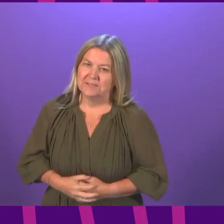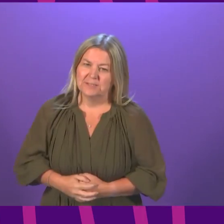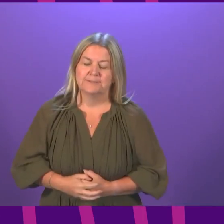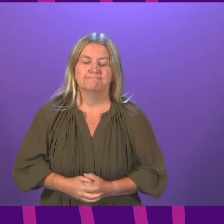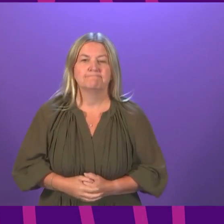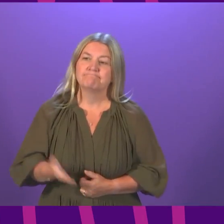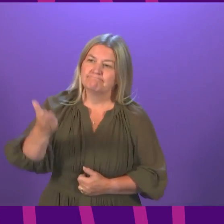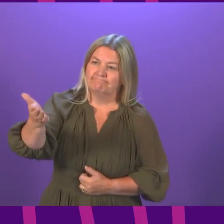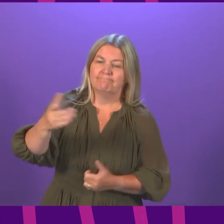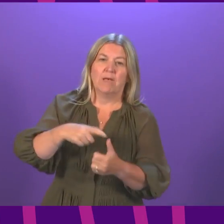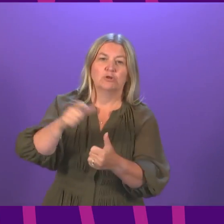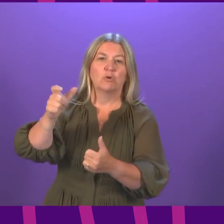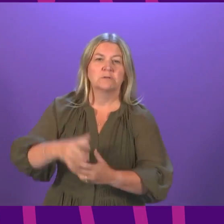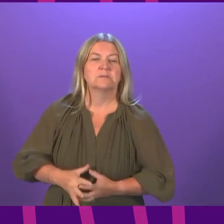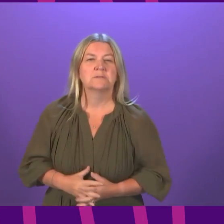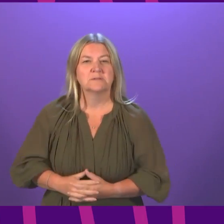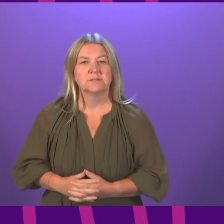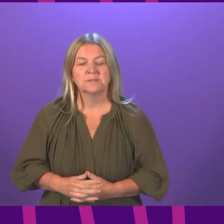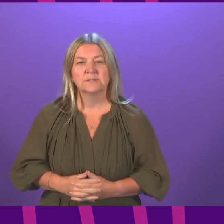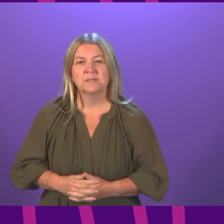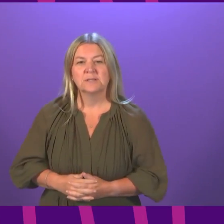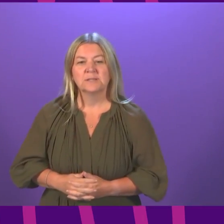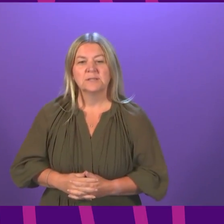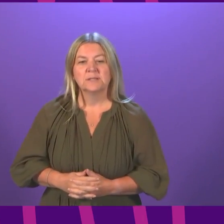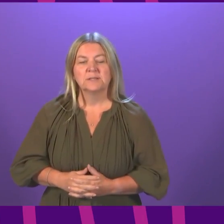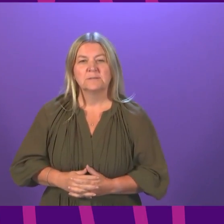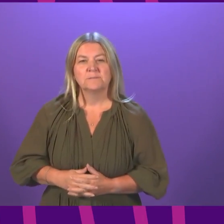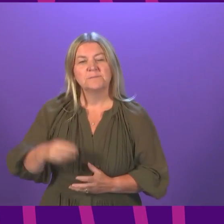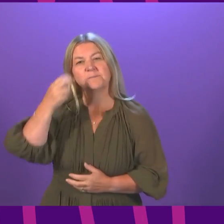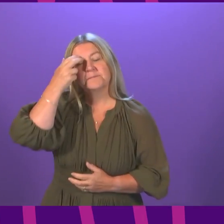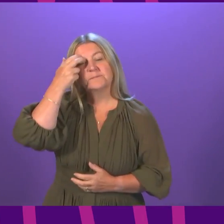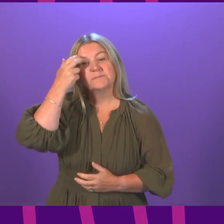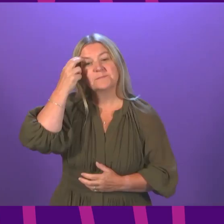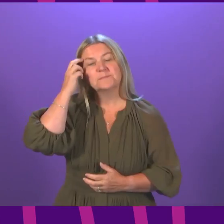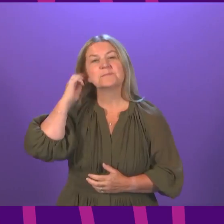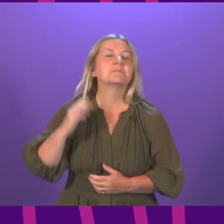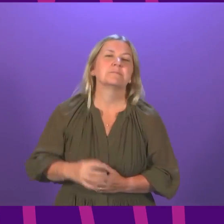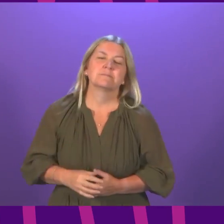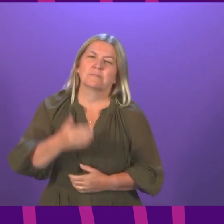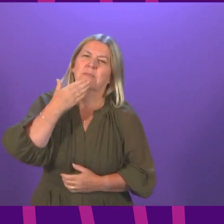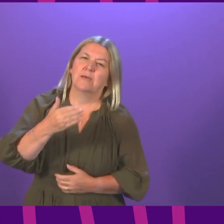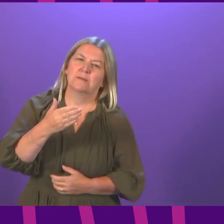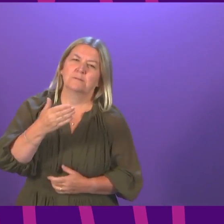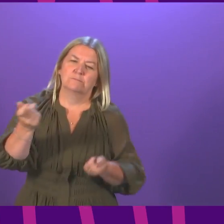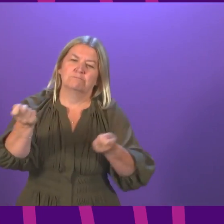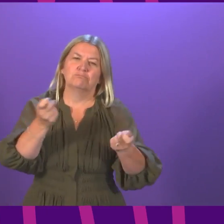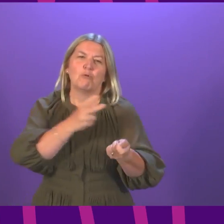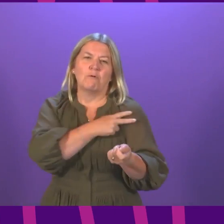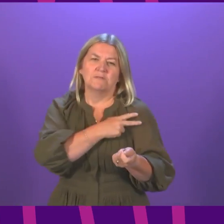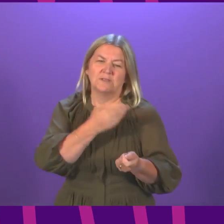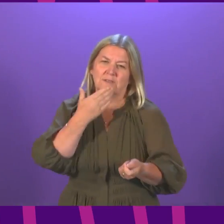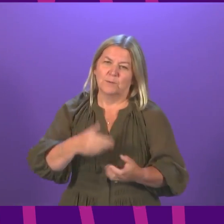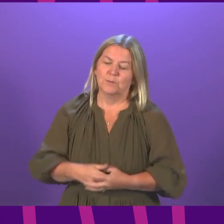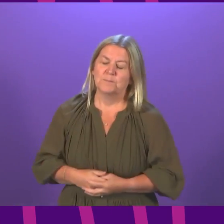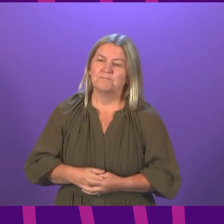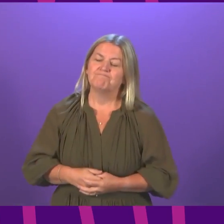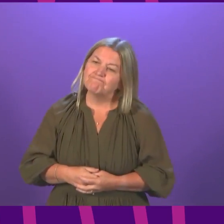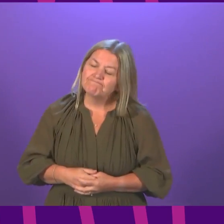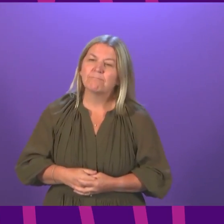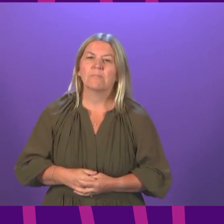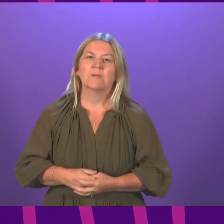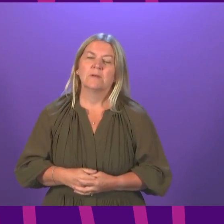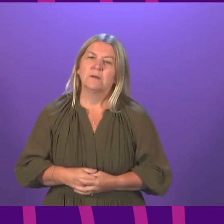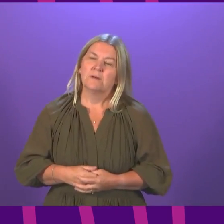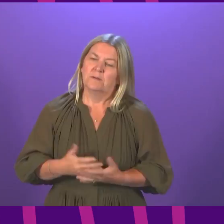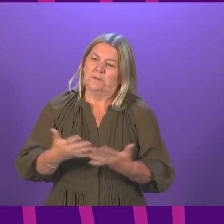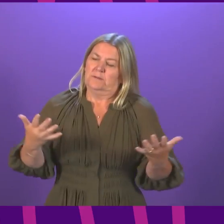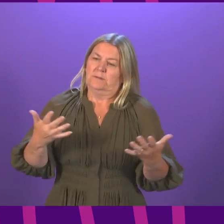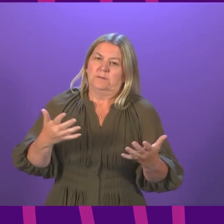The loss of life in Scotland from drug-related